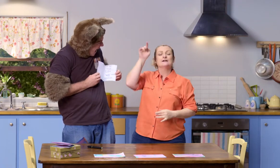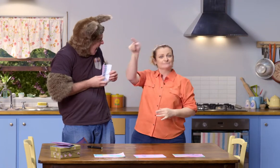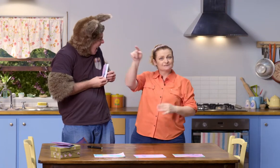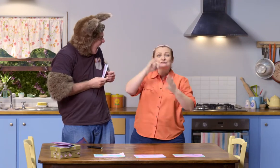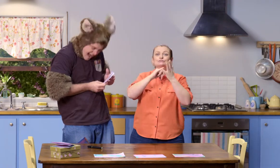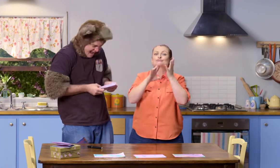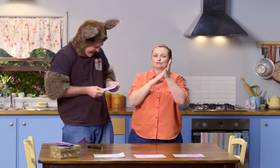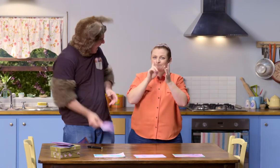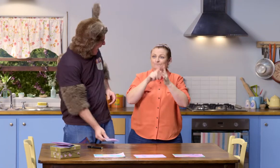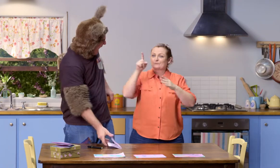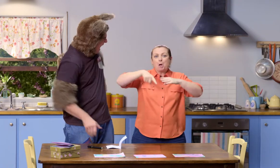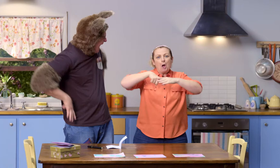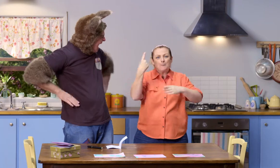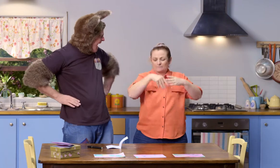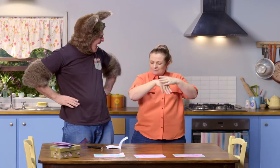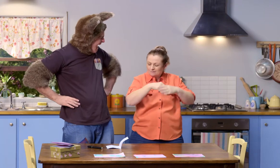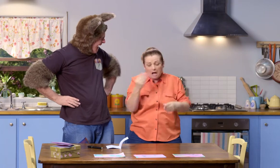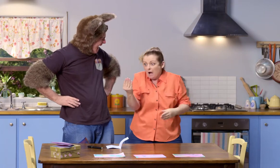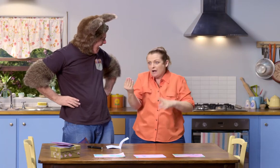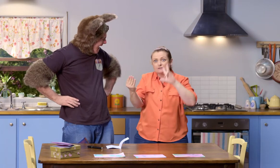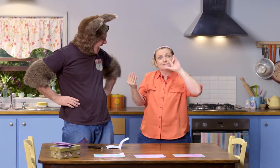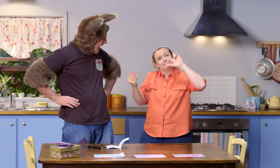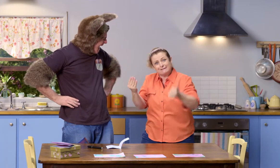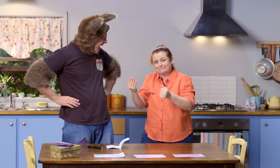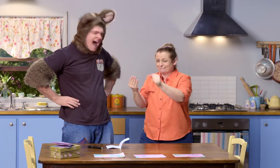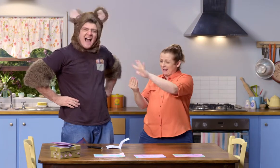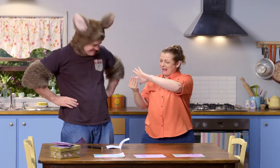And when she opens it, she'll love the marbling we've done.